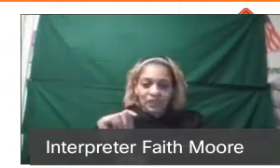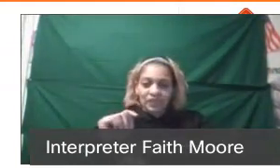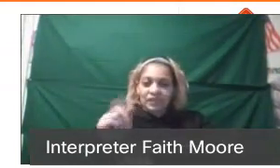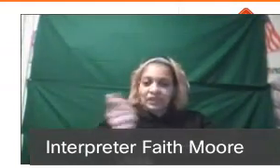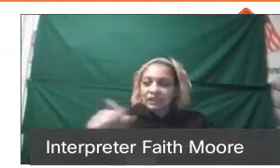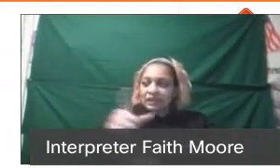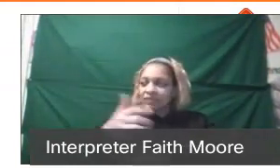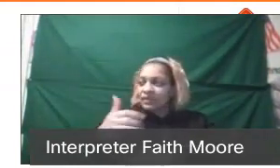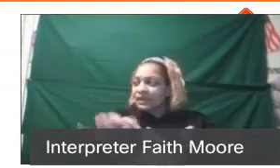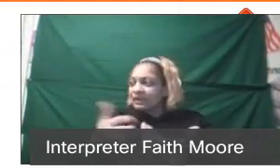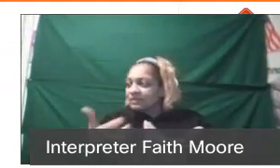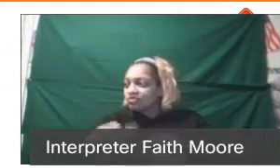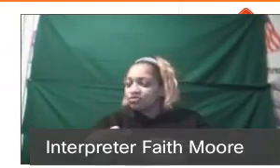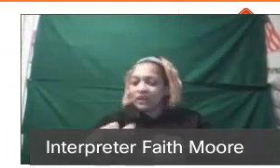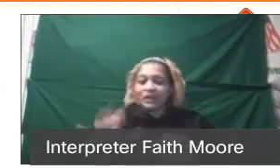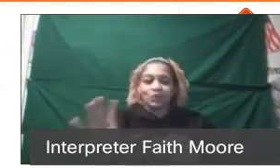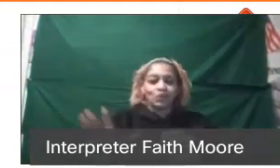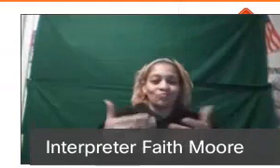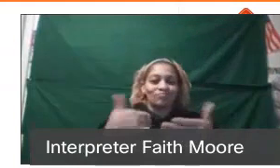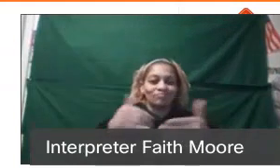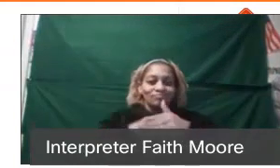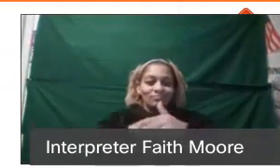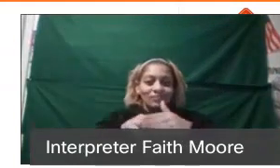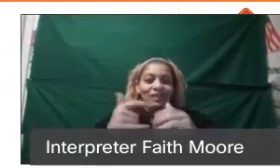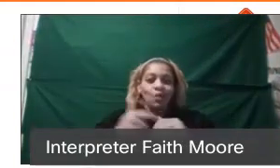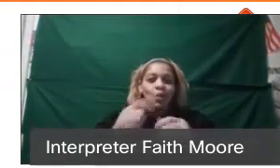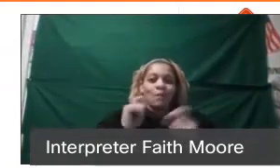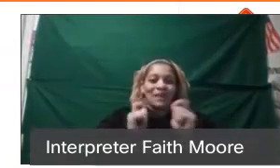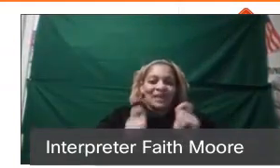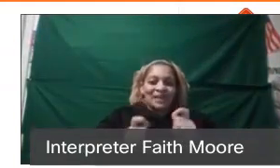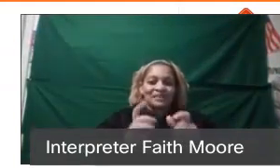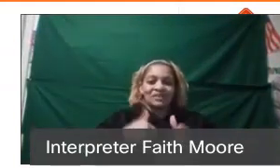Whether any other mitigation efforts might be necessary and I asked that because.